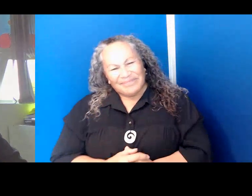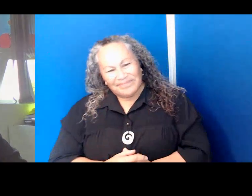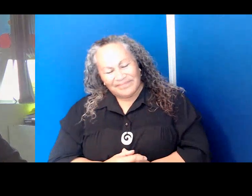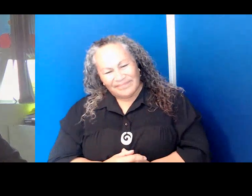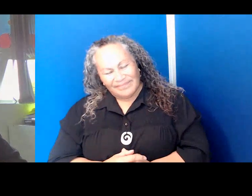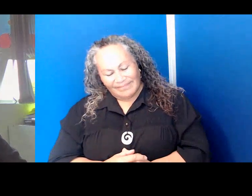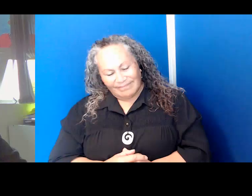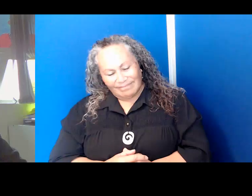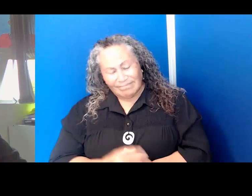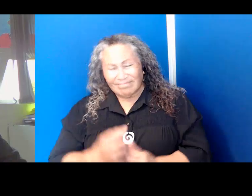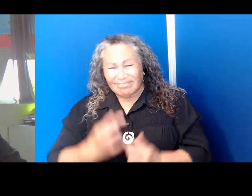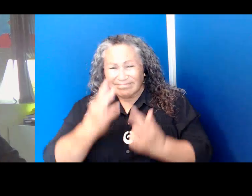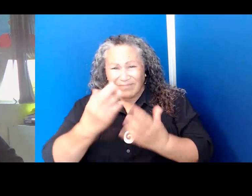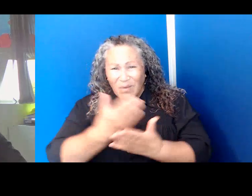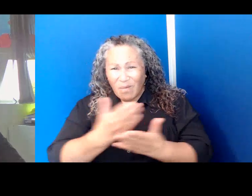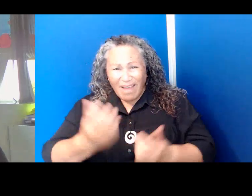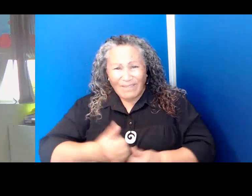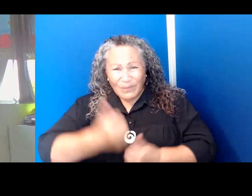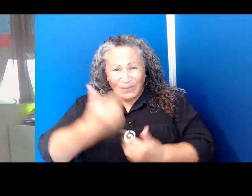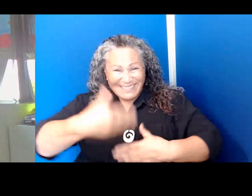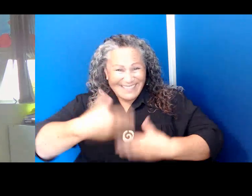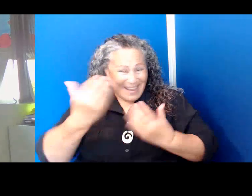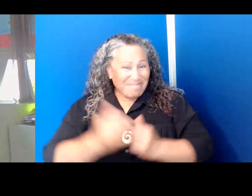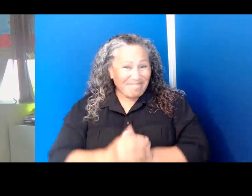I hope everyone has a good day.